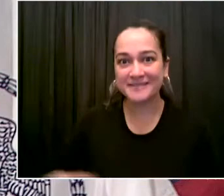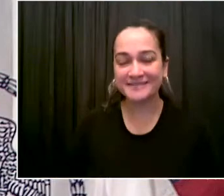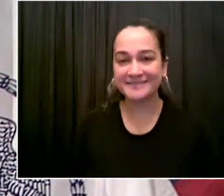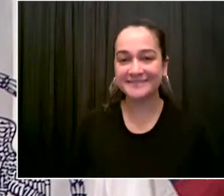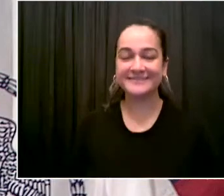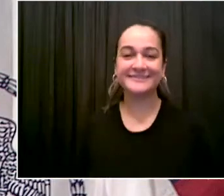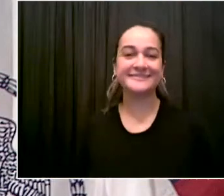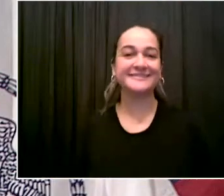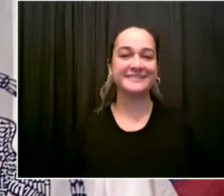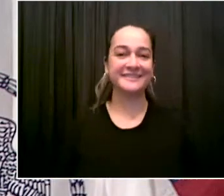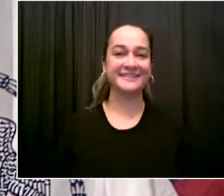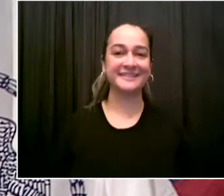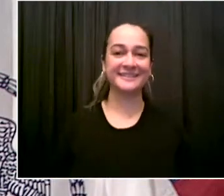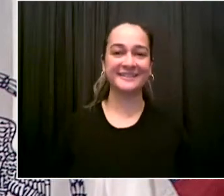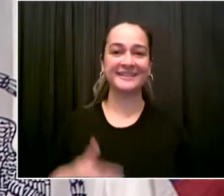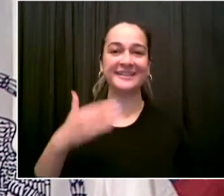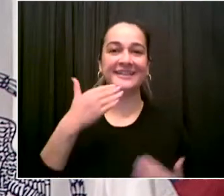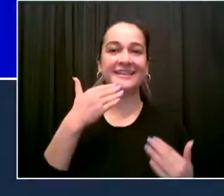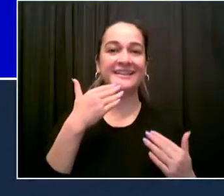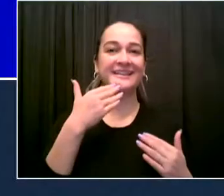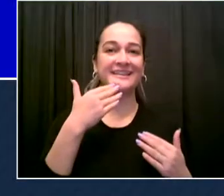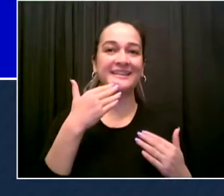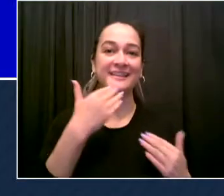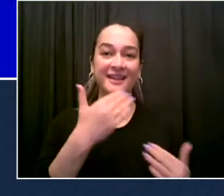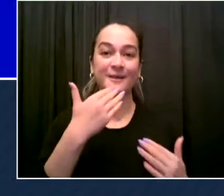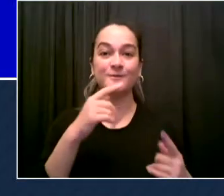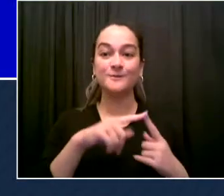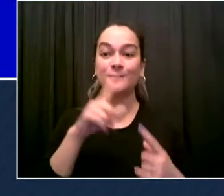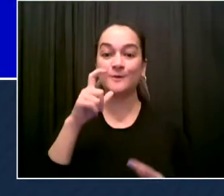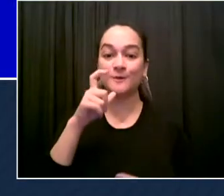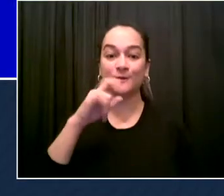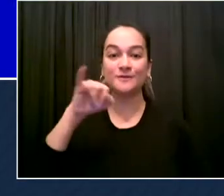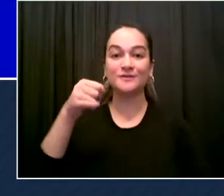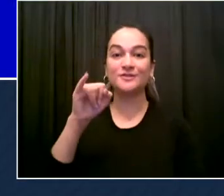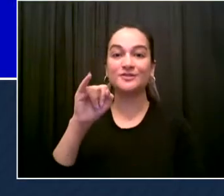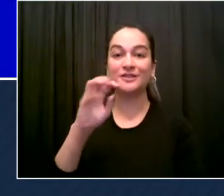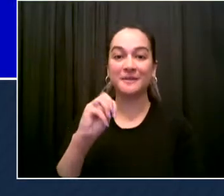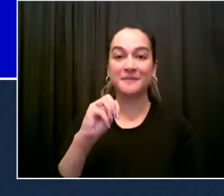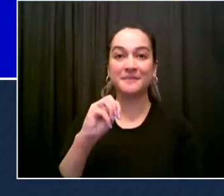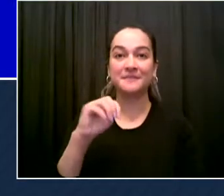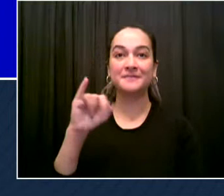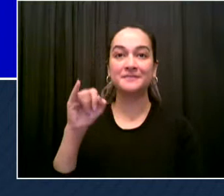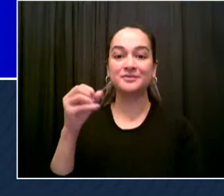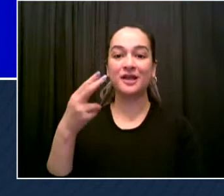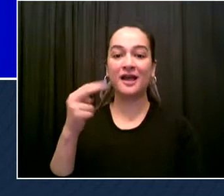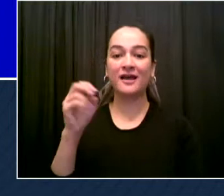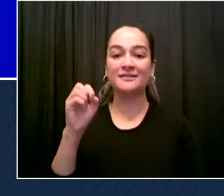SEVEN MONTHS AHEAD AS WE BRING BACK NEW Y ORKY.CIT LOOKING FORWARD TO IT. LET ME TAKE A MOMENT TO